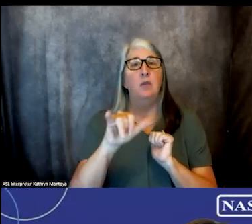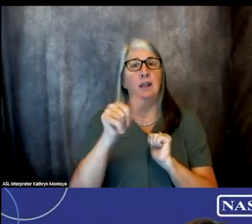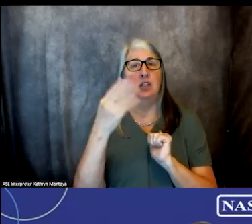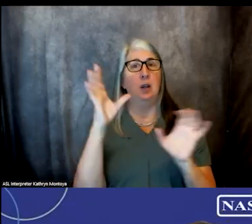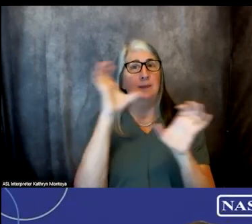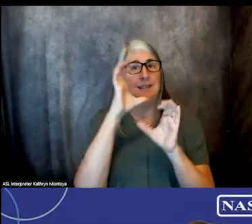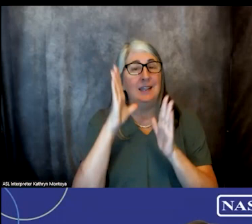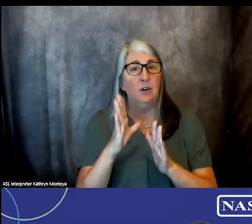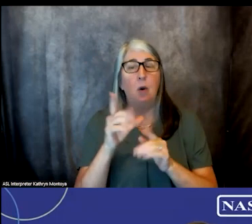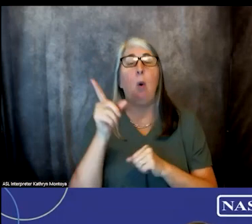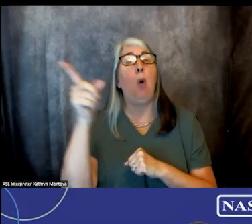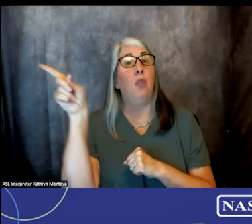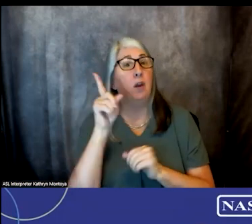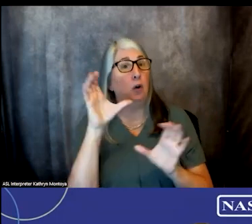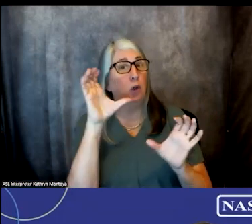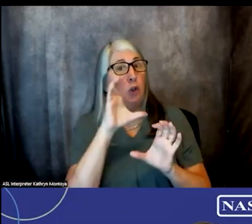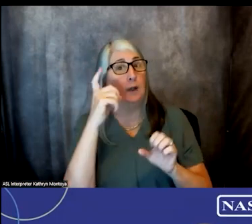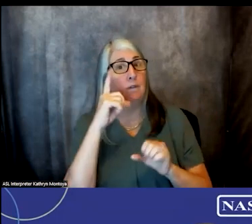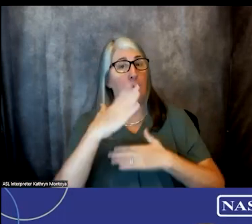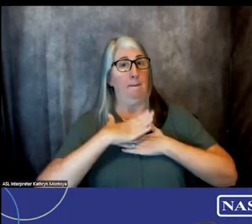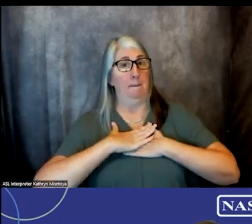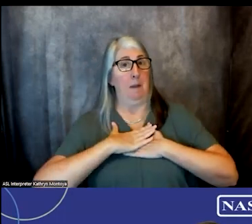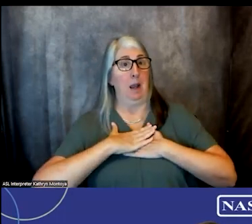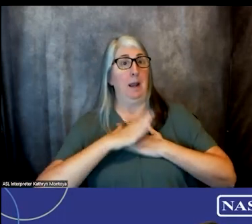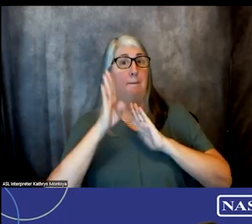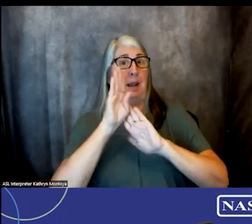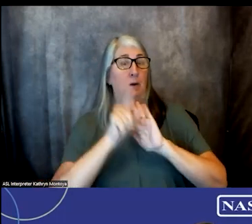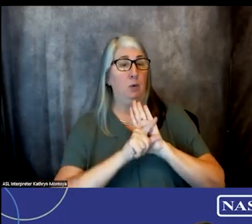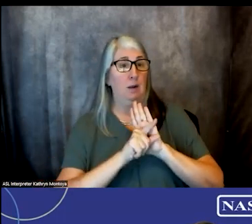ARE LOOKING FOR MY BACKGROUND. THEY ARE WANTING THAT.